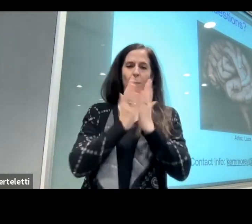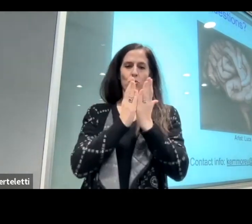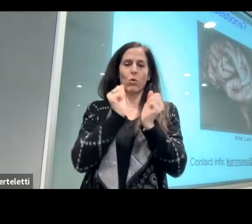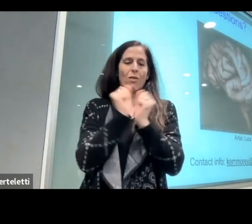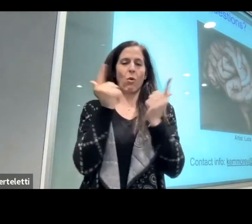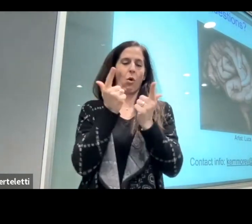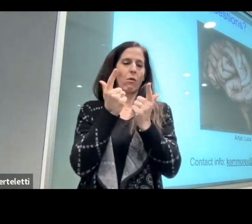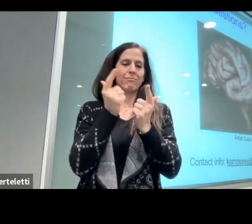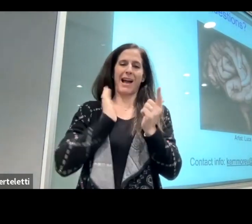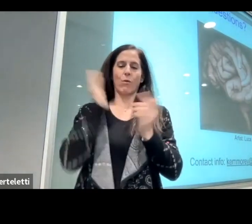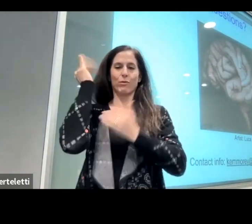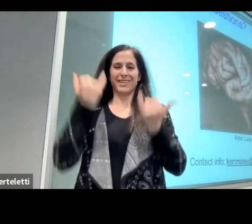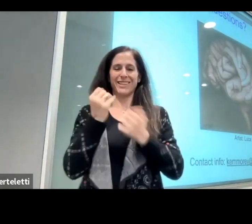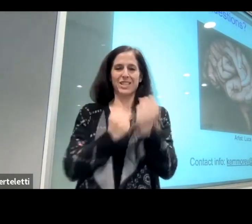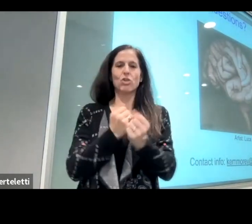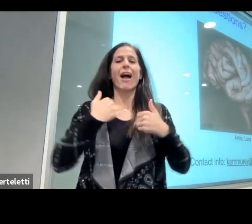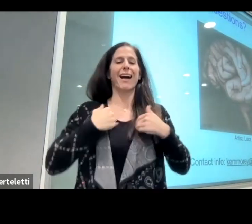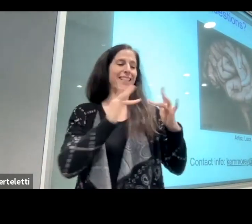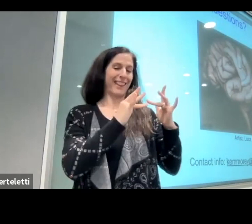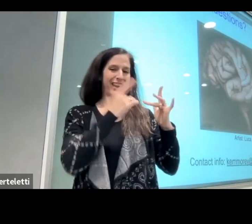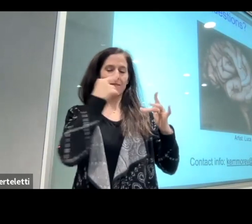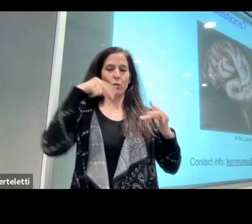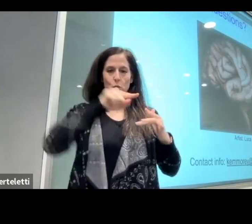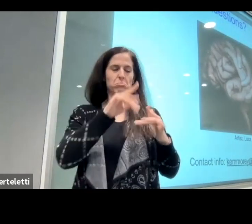to find our web pages.